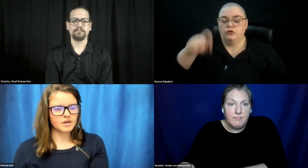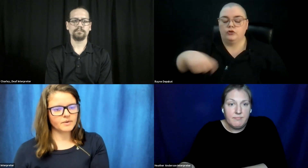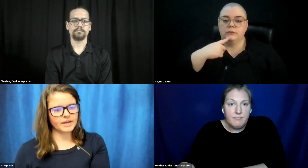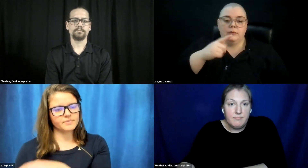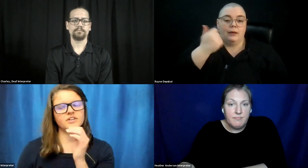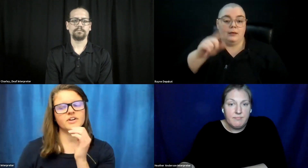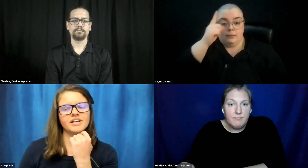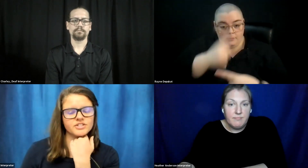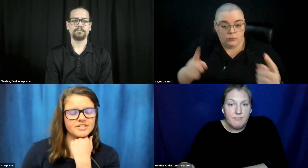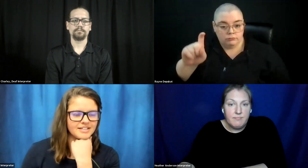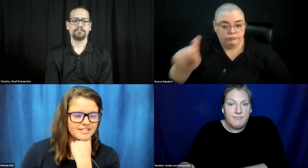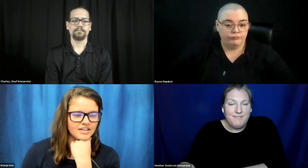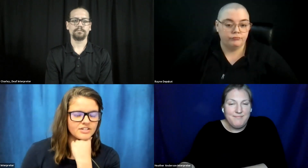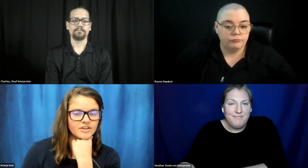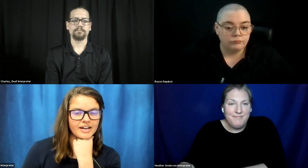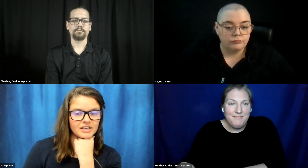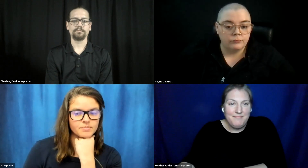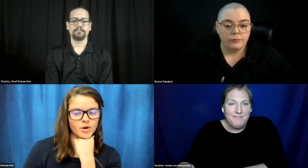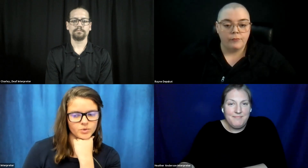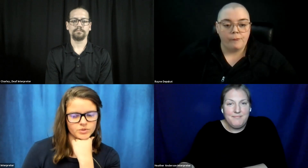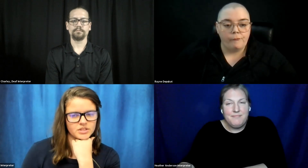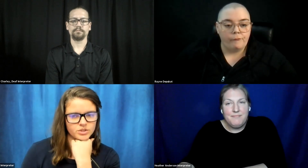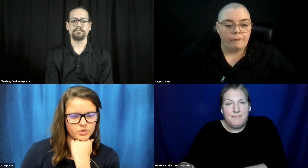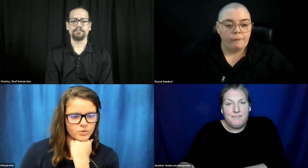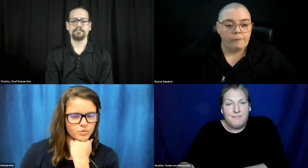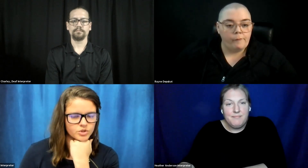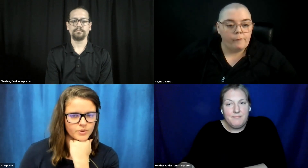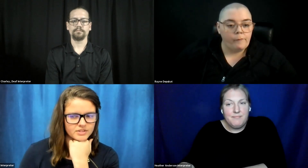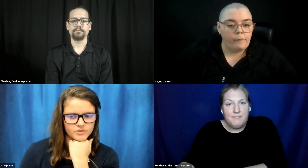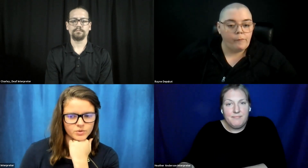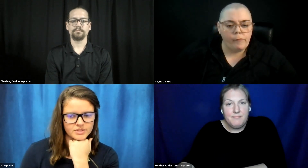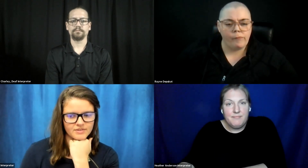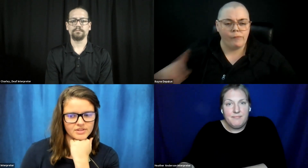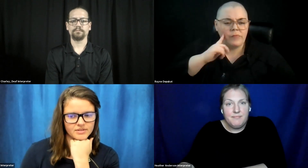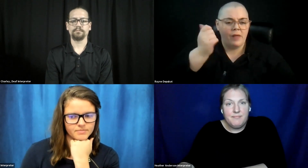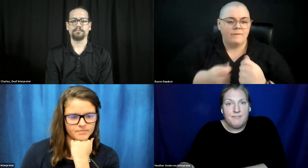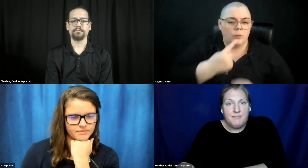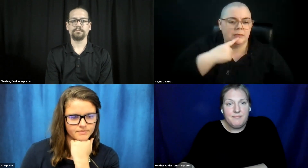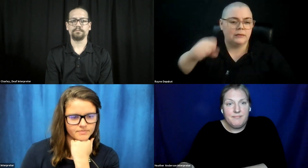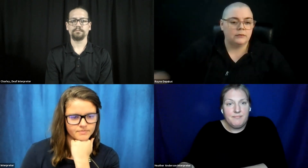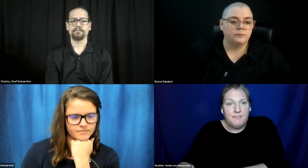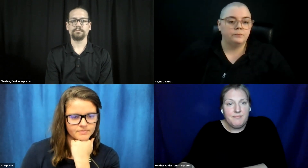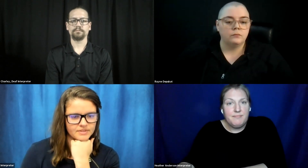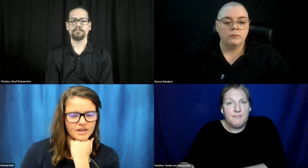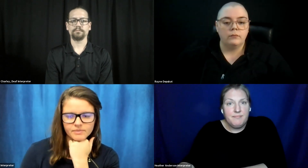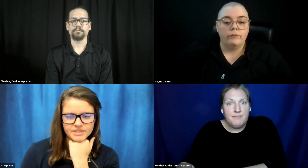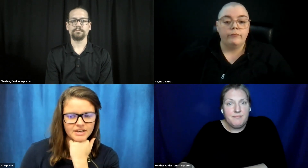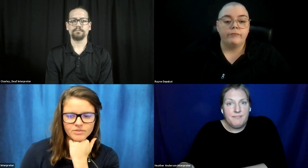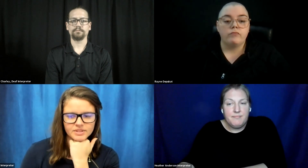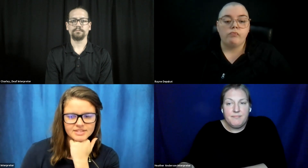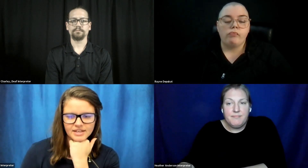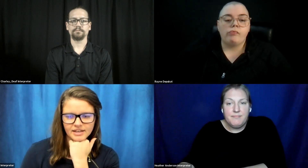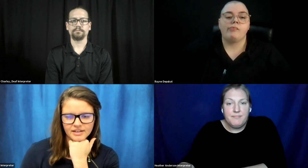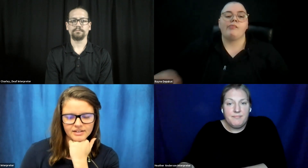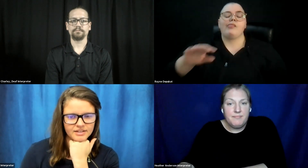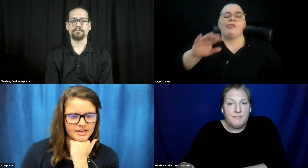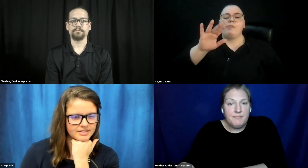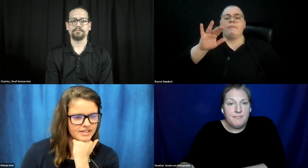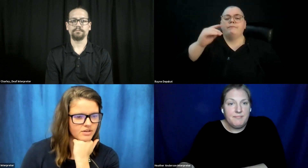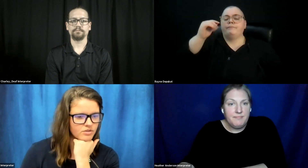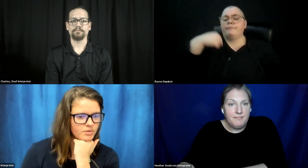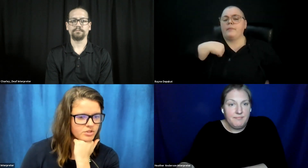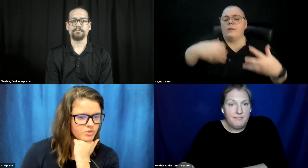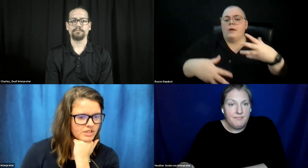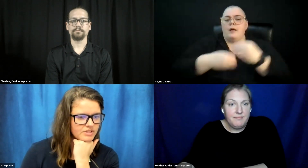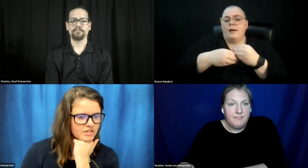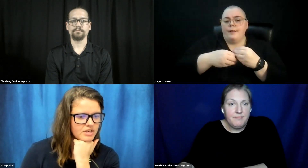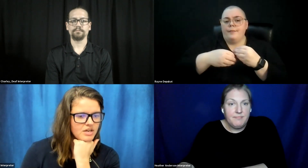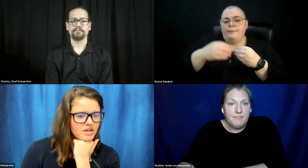Okay, is there I should say instead is there any opposed to the choice of June 7, seeing everyone that's saying yes they agree with June 7.